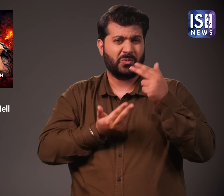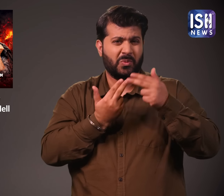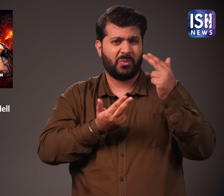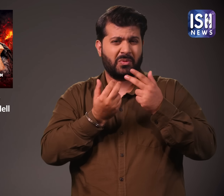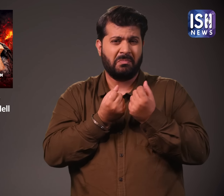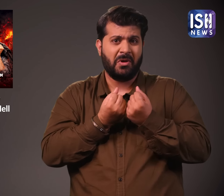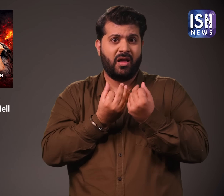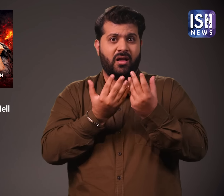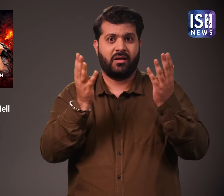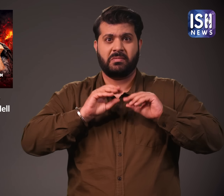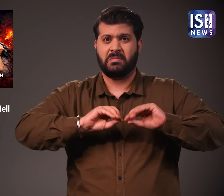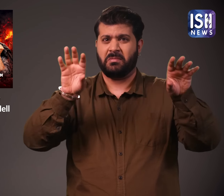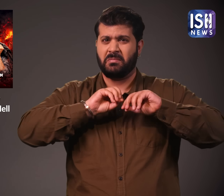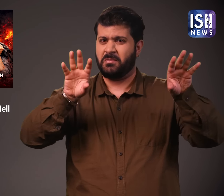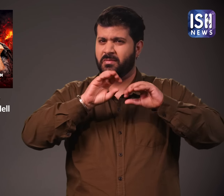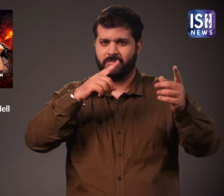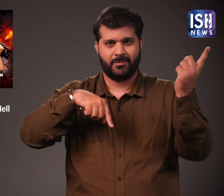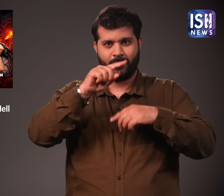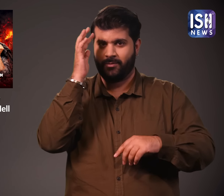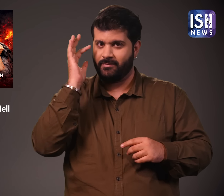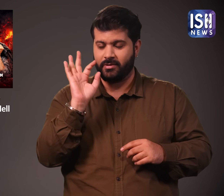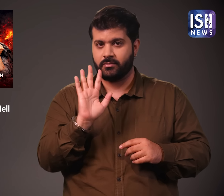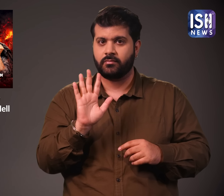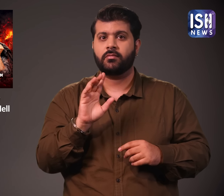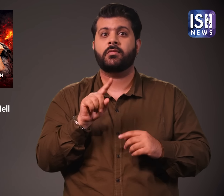The news spread widely and many of you are aware of it.